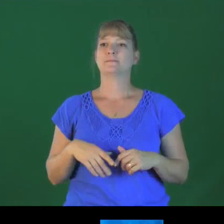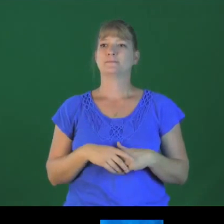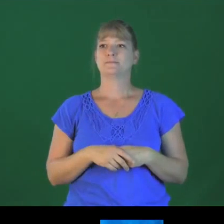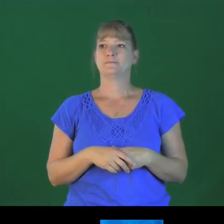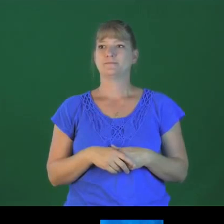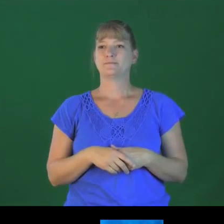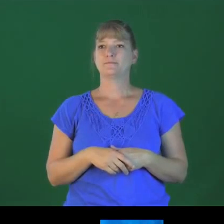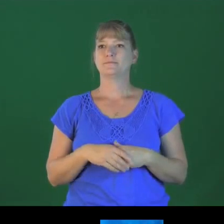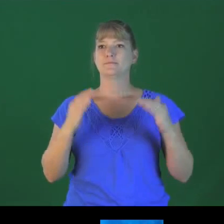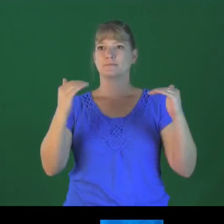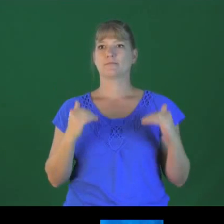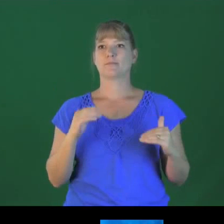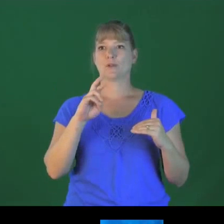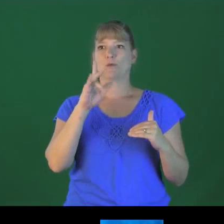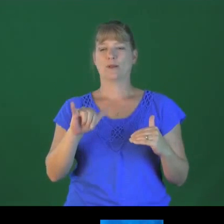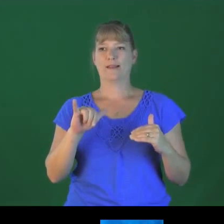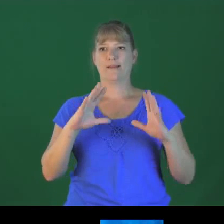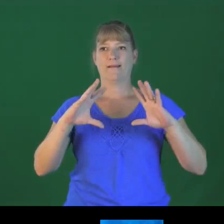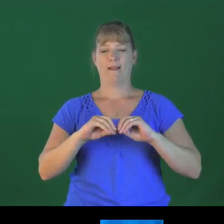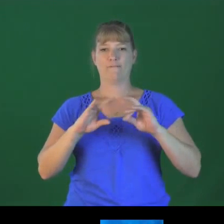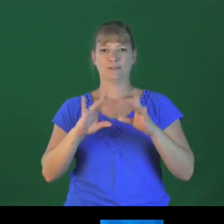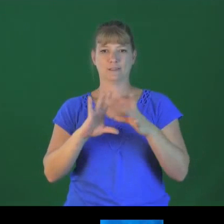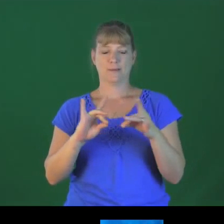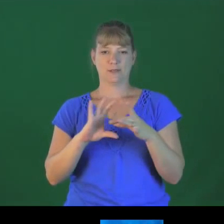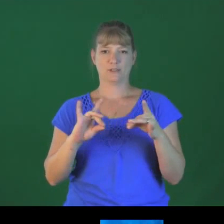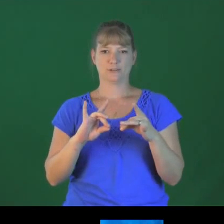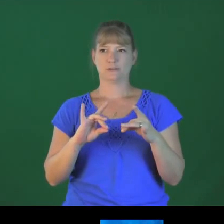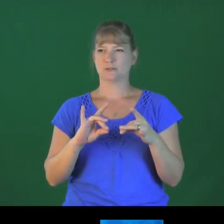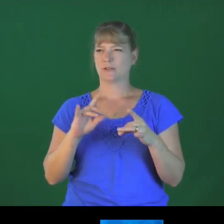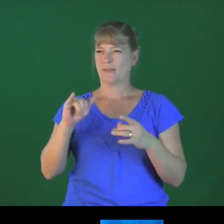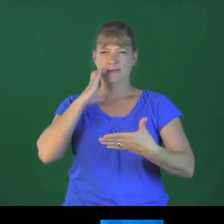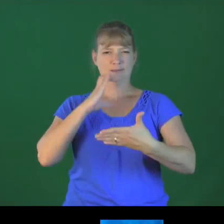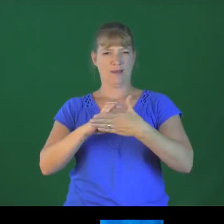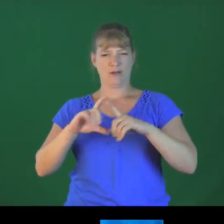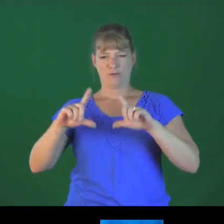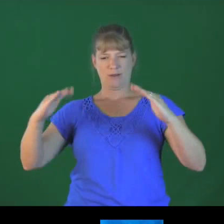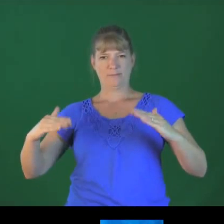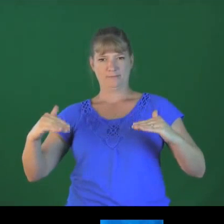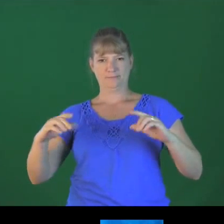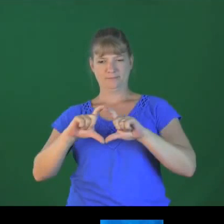Relay conference captioning is this diagram here at the bottom of the screen,